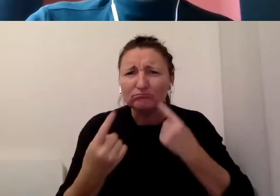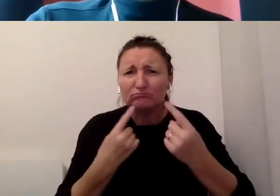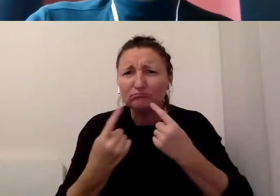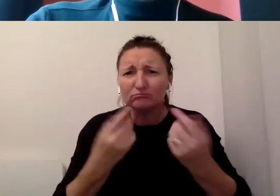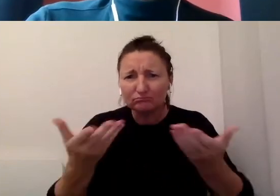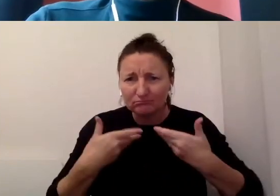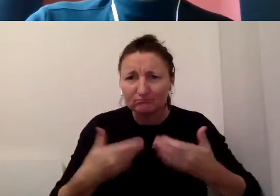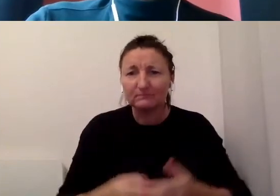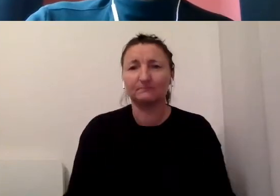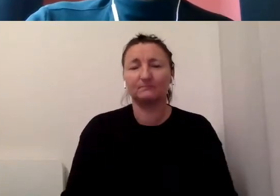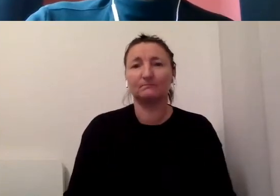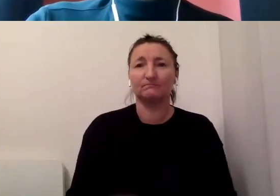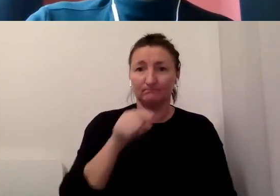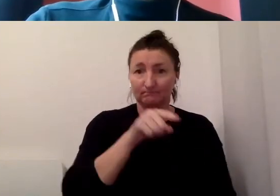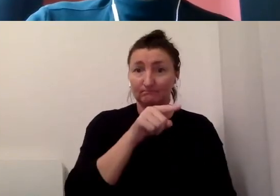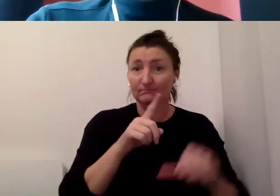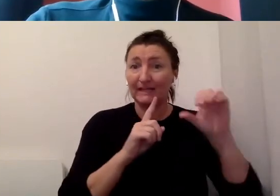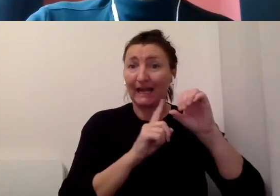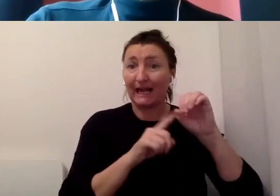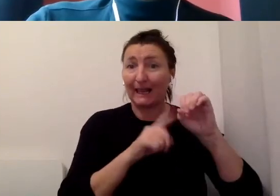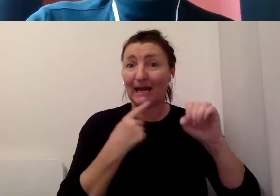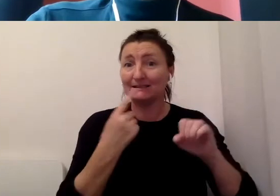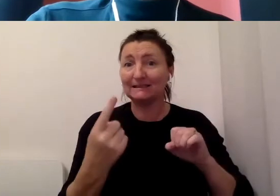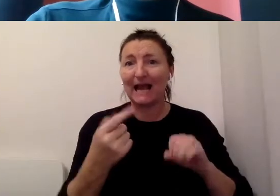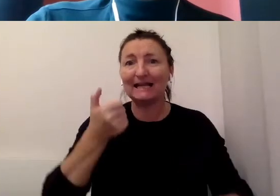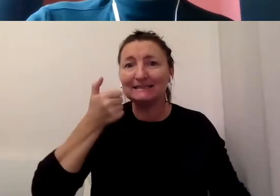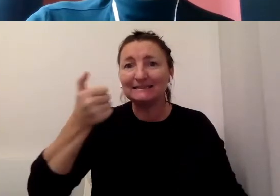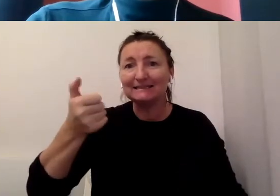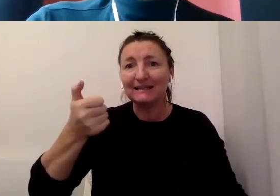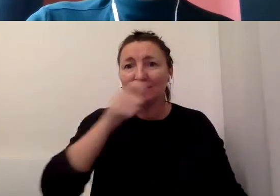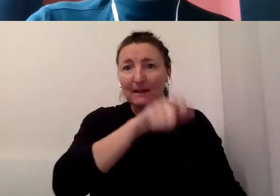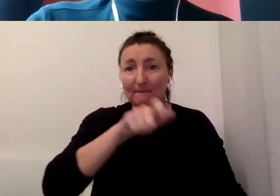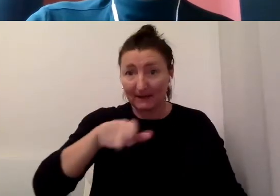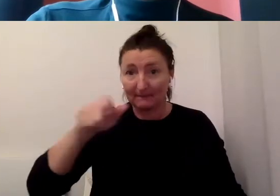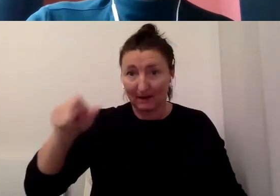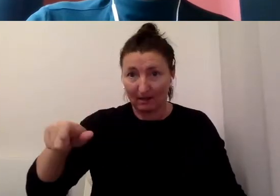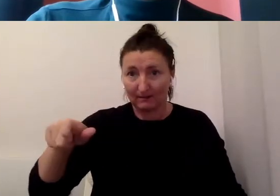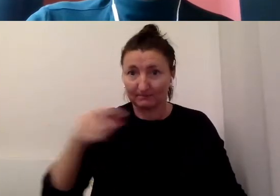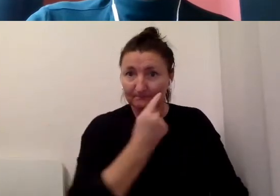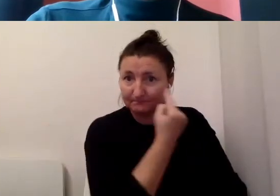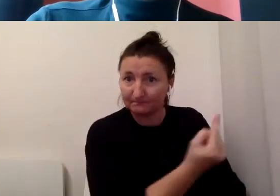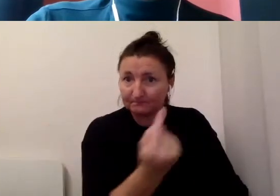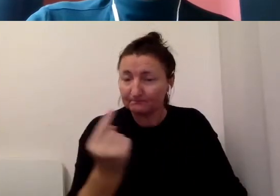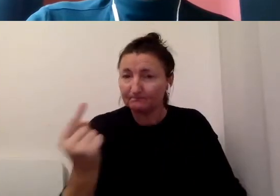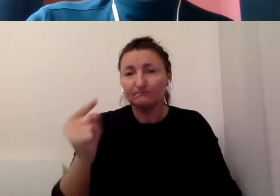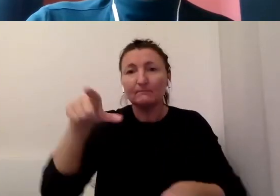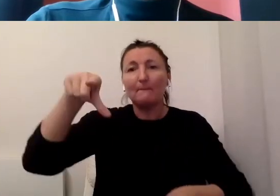Quilliass: Yeah, there are six people originally and we all pick something that we would like to change